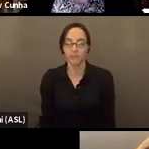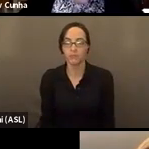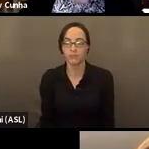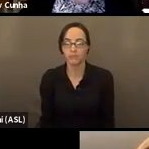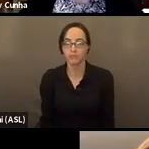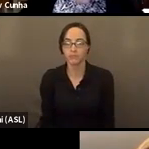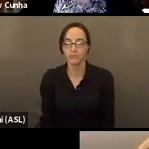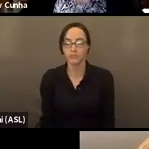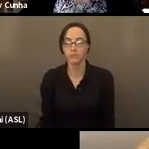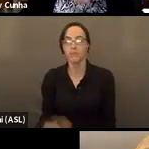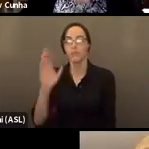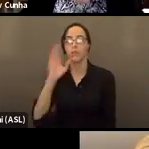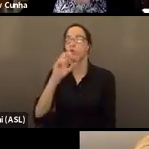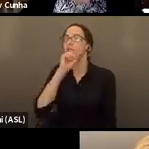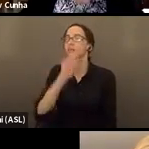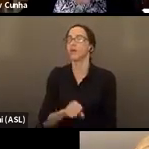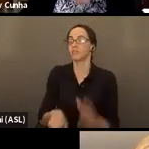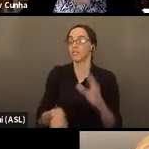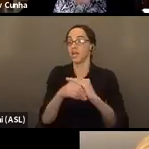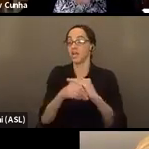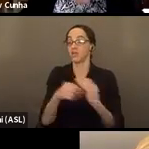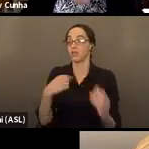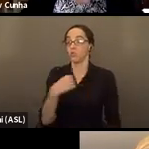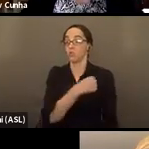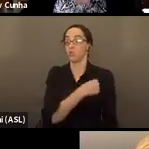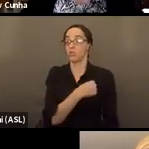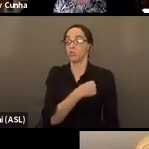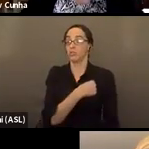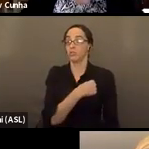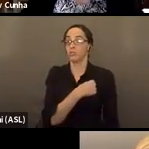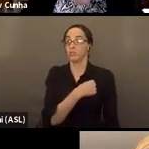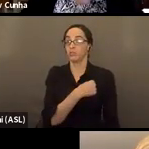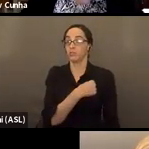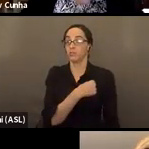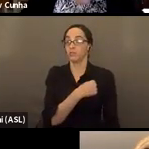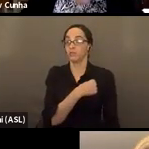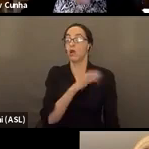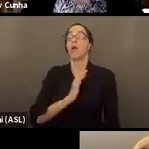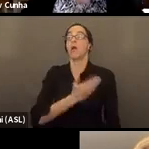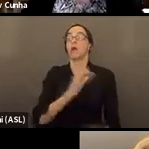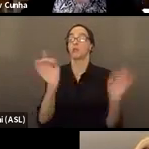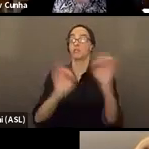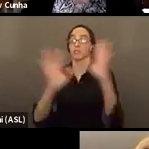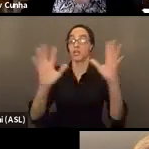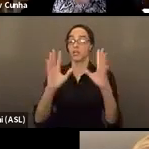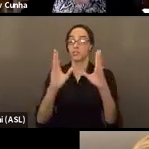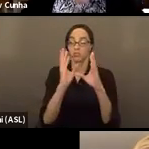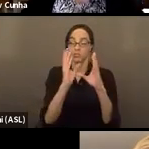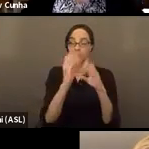add we our disaster preparedness uh workshop is also in spanish we do have one in the literature